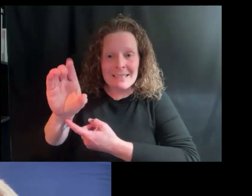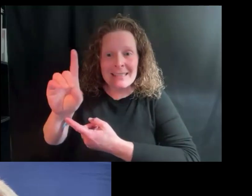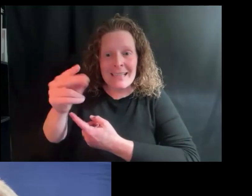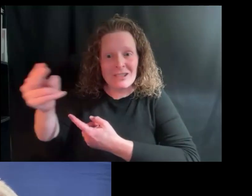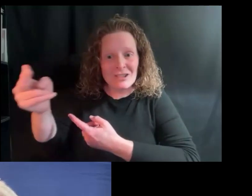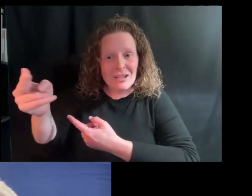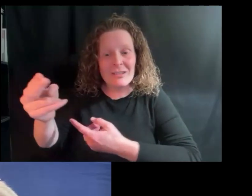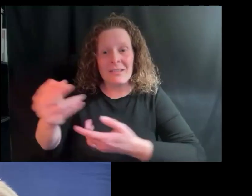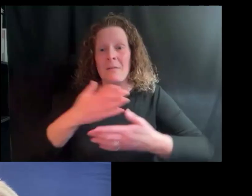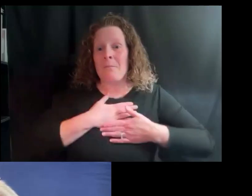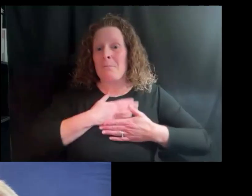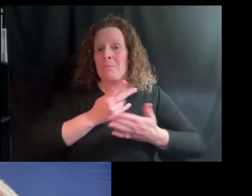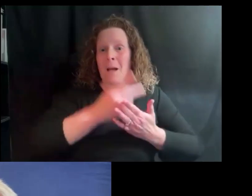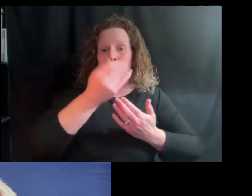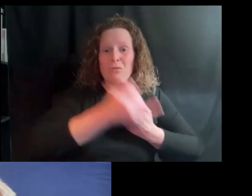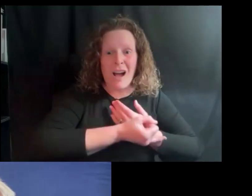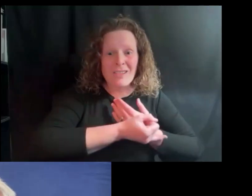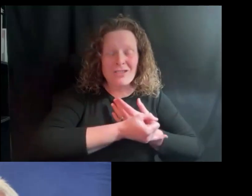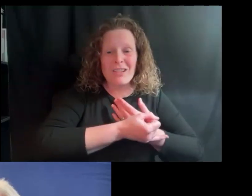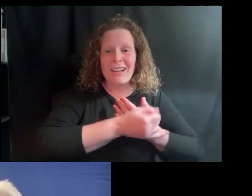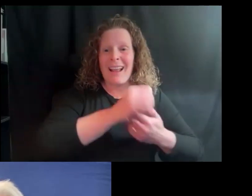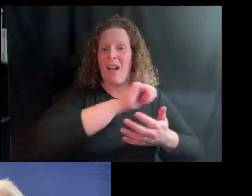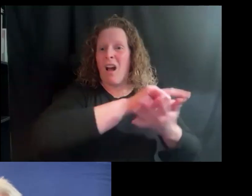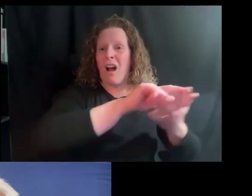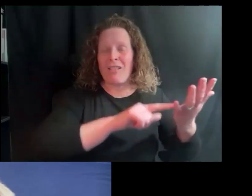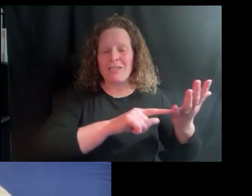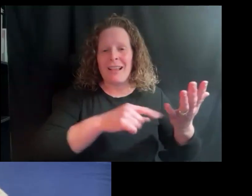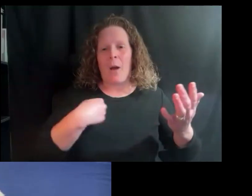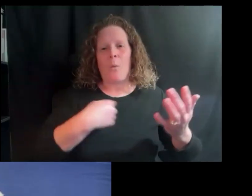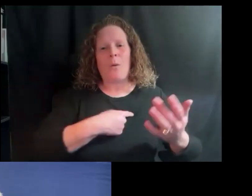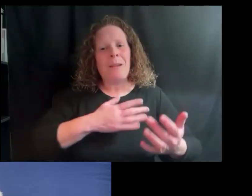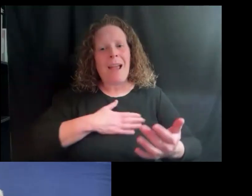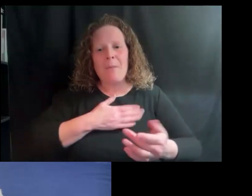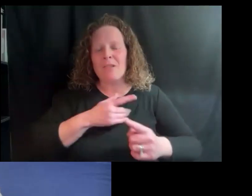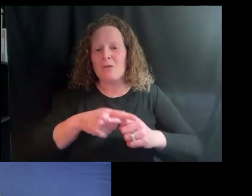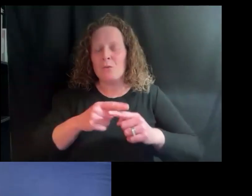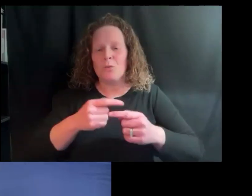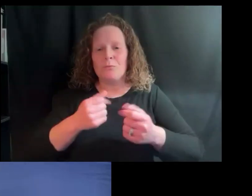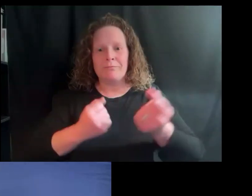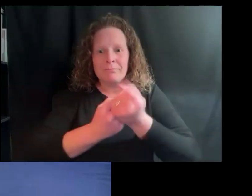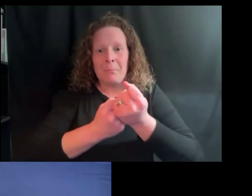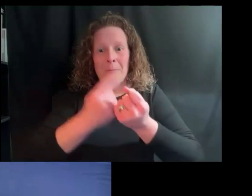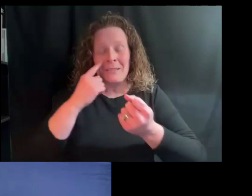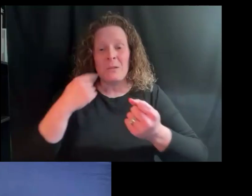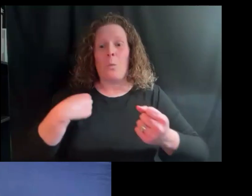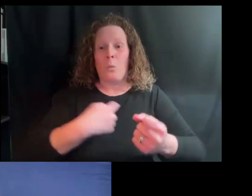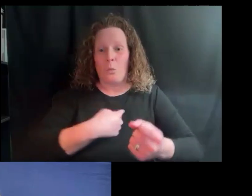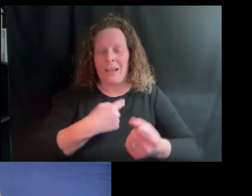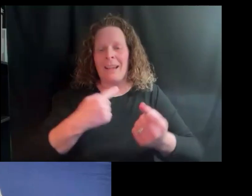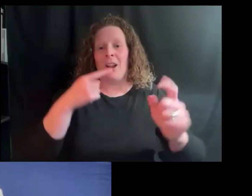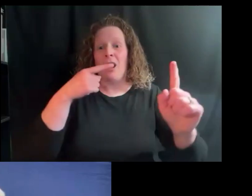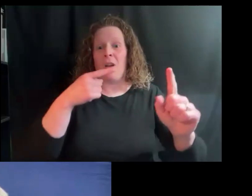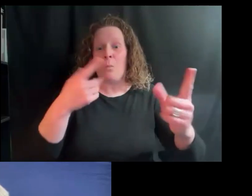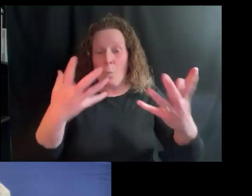RMTC-DHH my project all of these projects are there